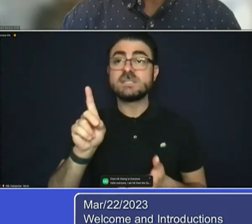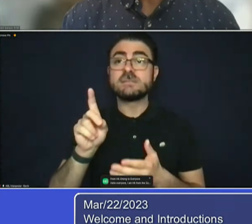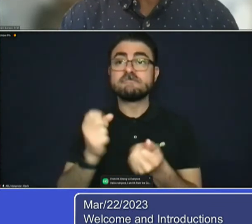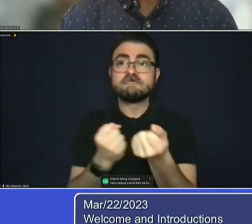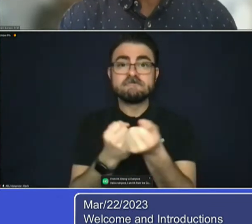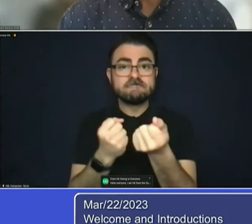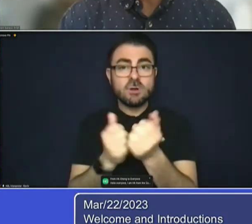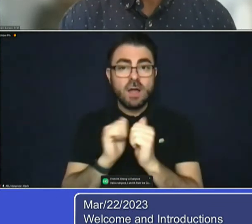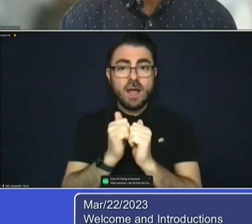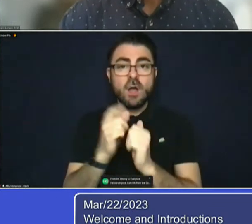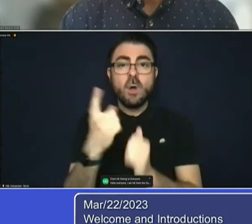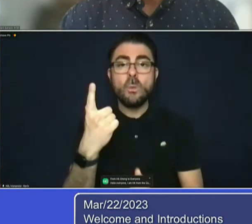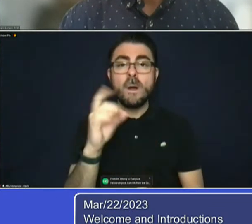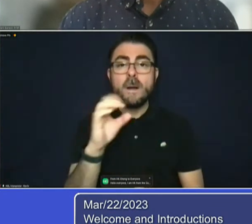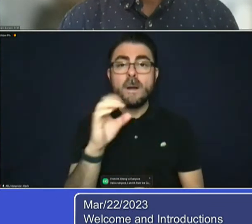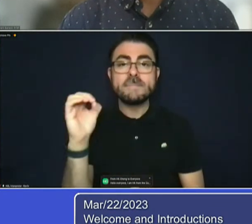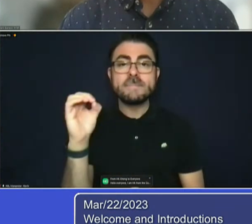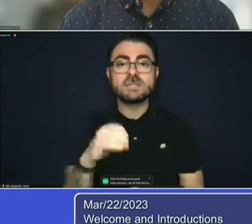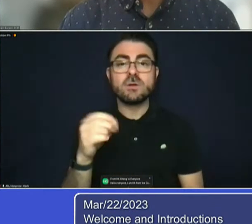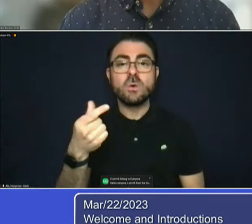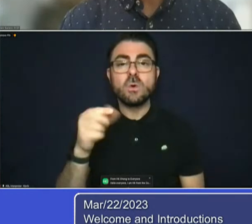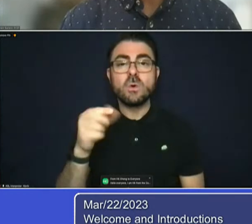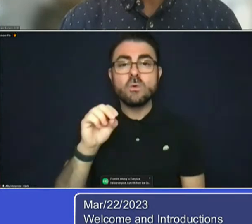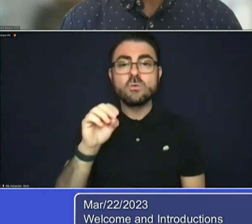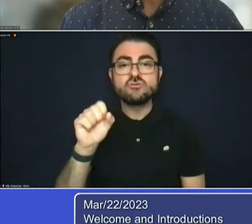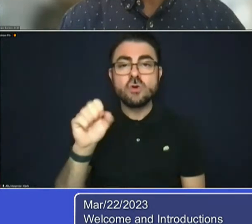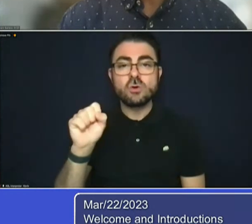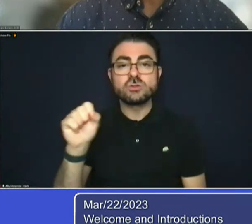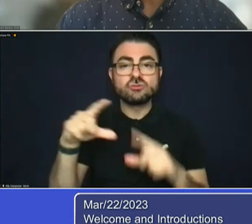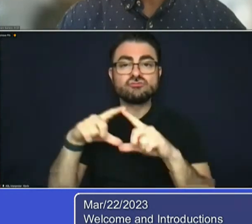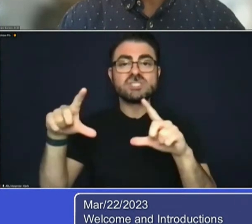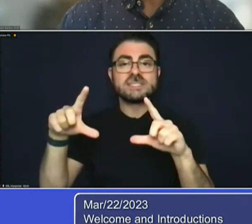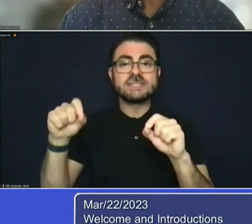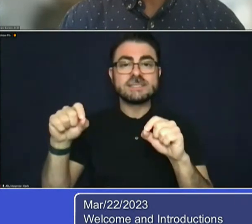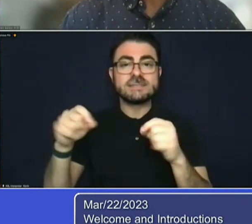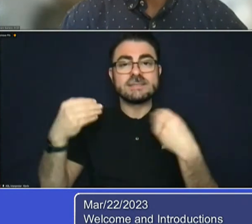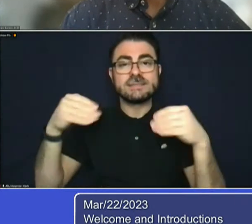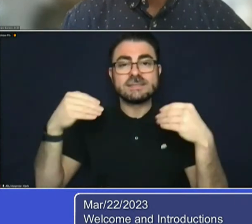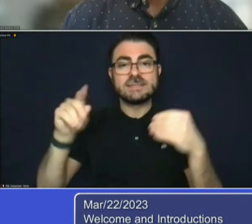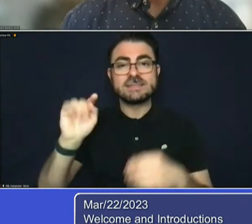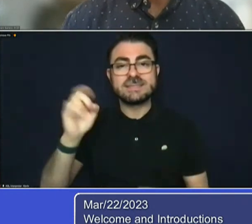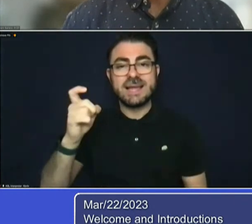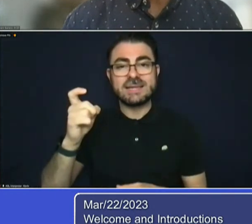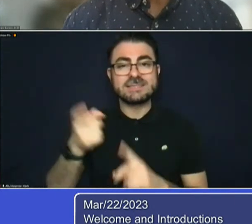ORGANIZATIONS.